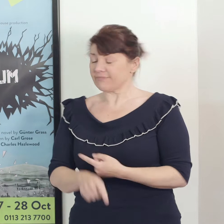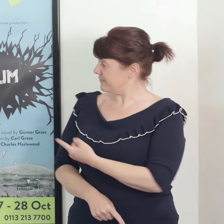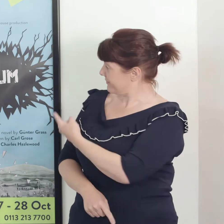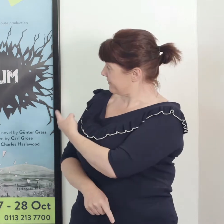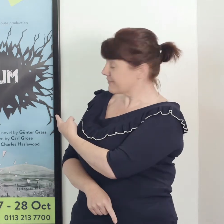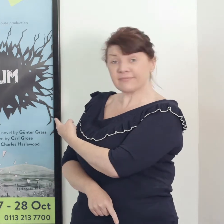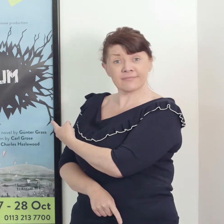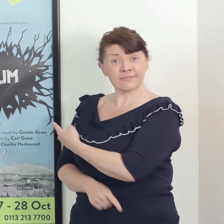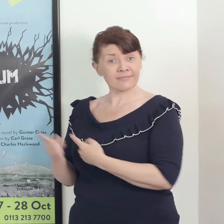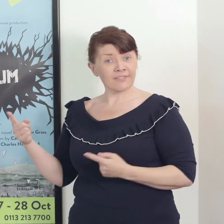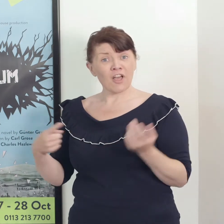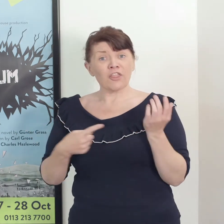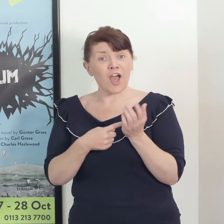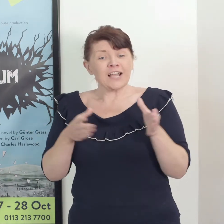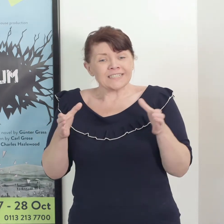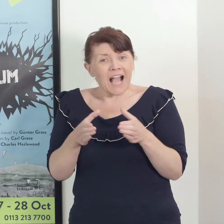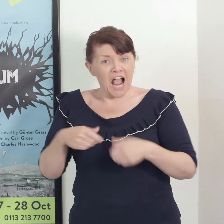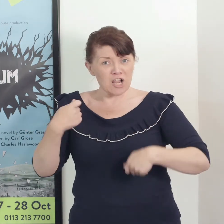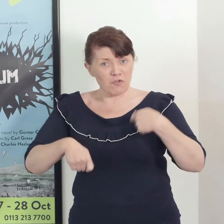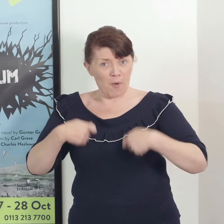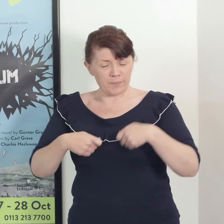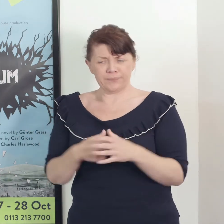What is the Tin Drum?